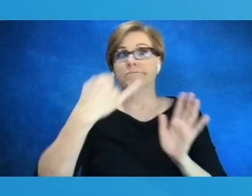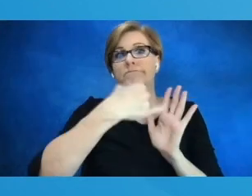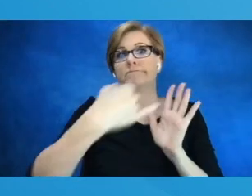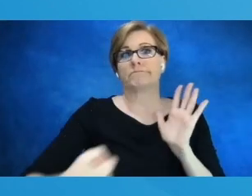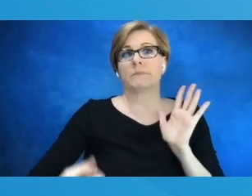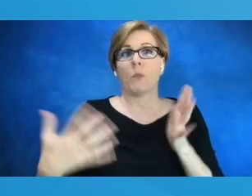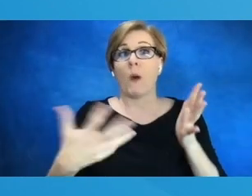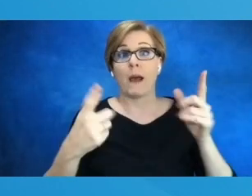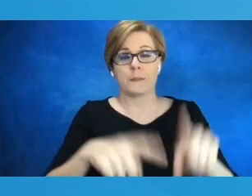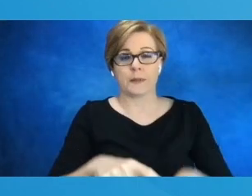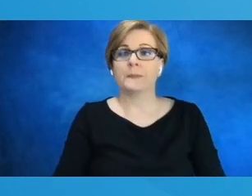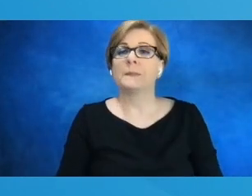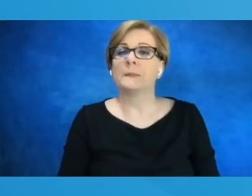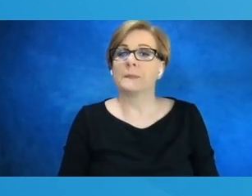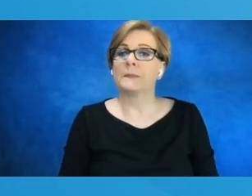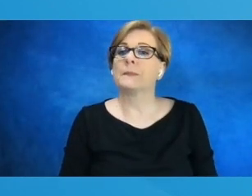Alright.